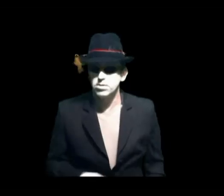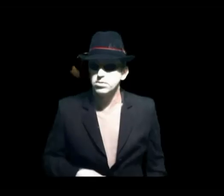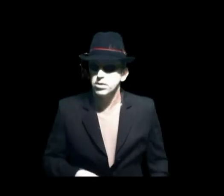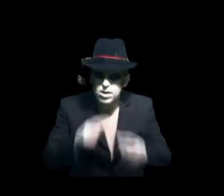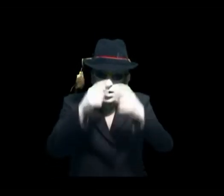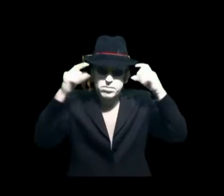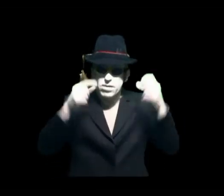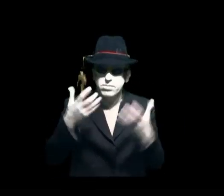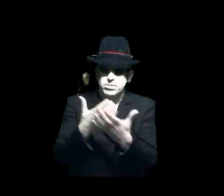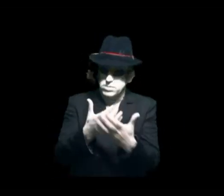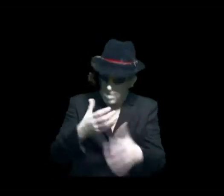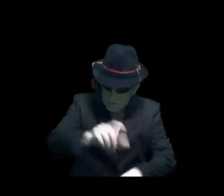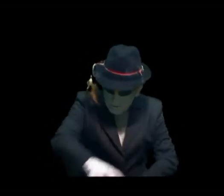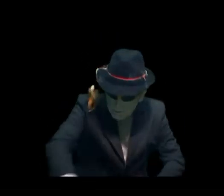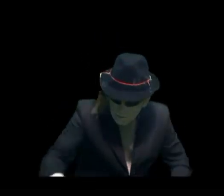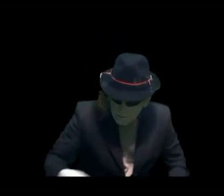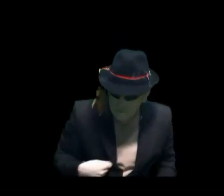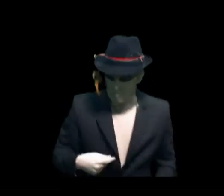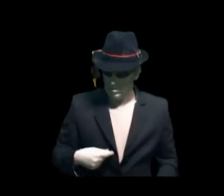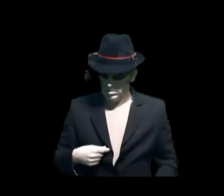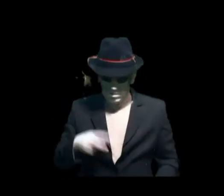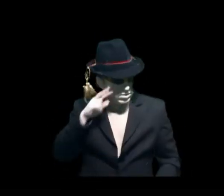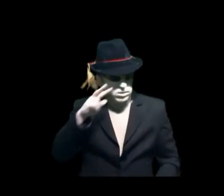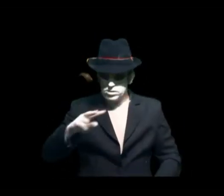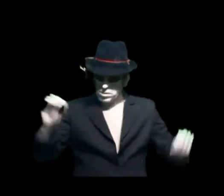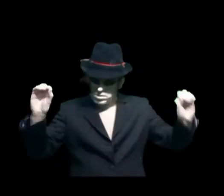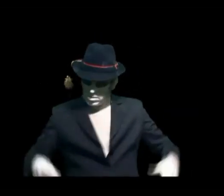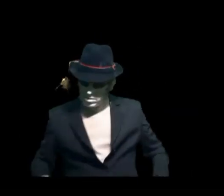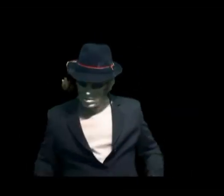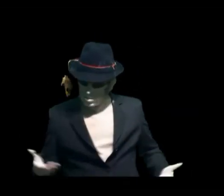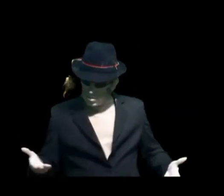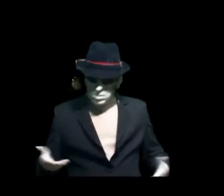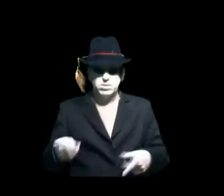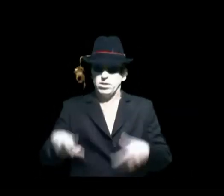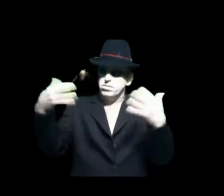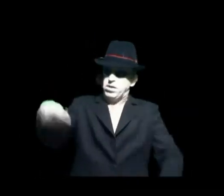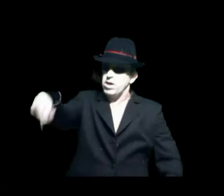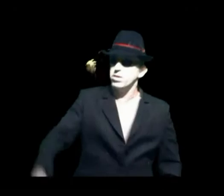Thats some put a blindfold on a child then ask him why he can't see nothing like it's his fault shit